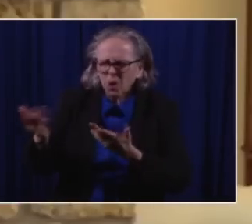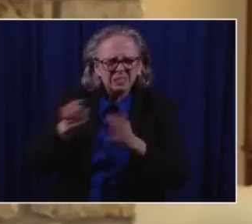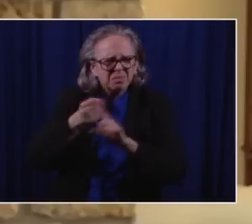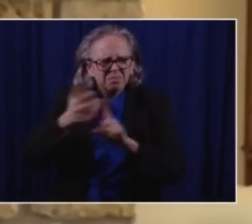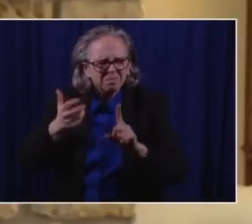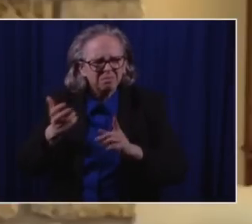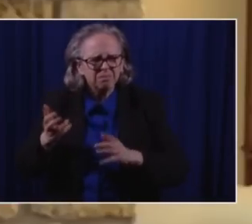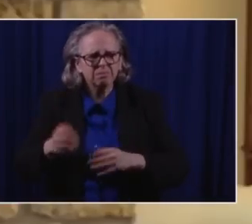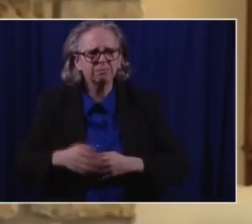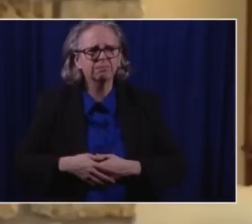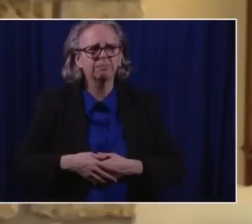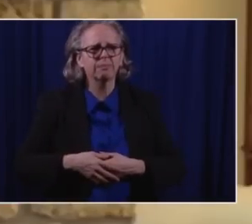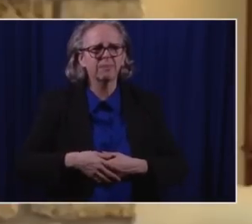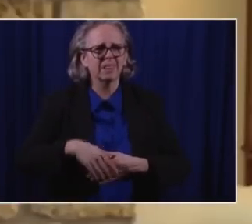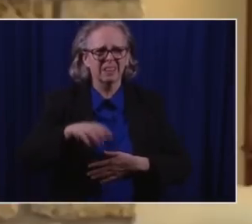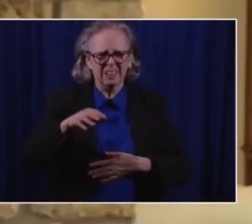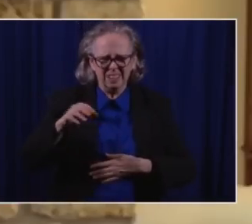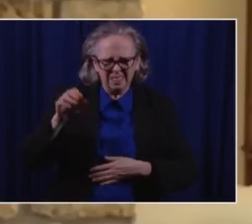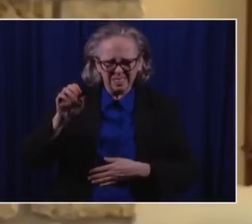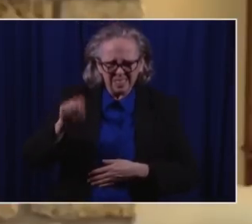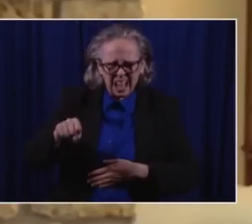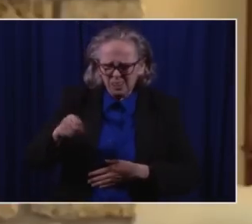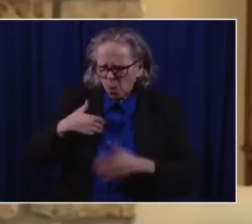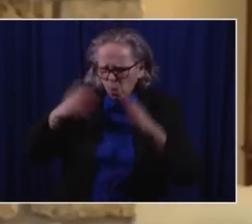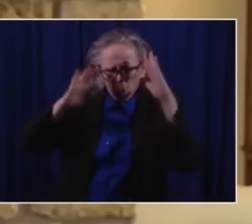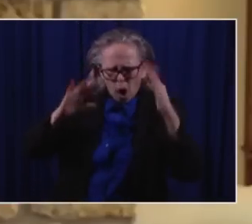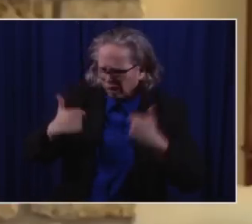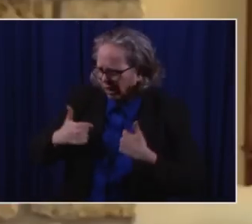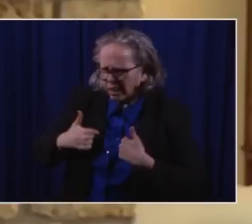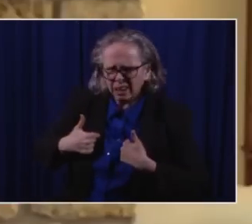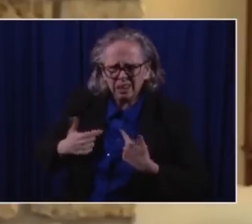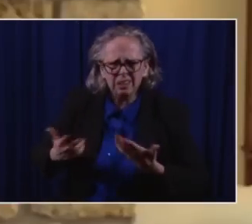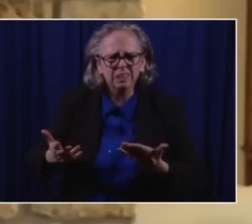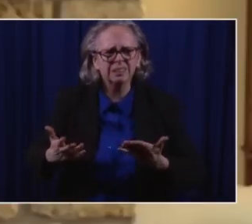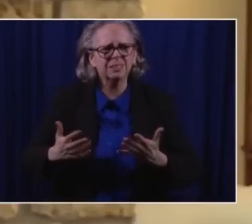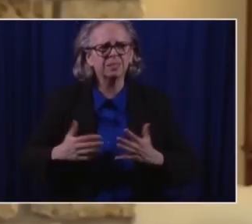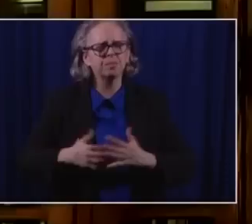Cutting down elective You got. One of you has talked about the